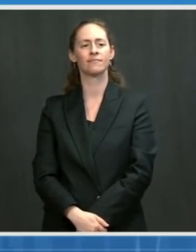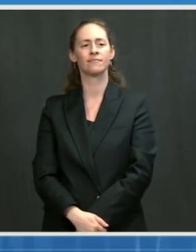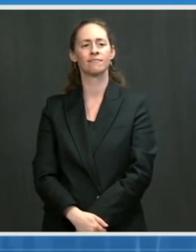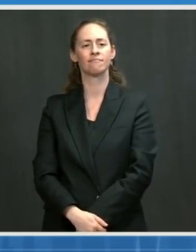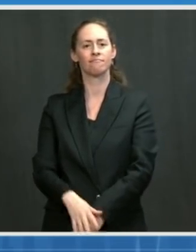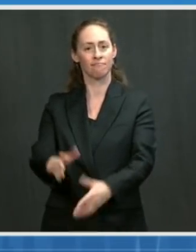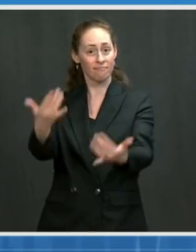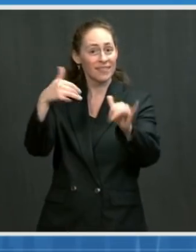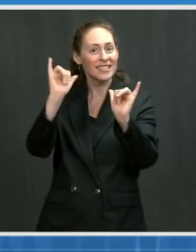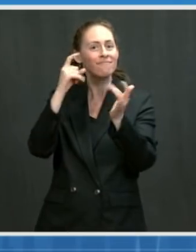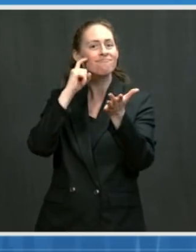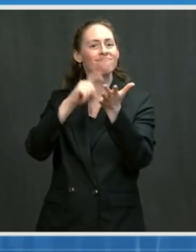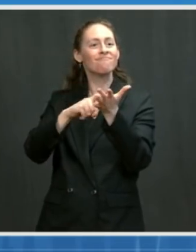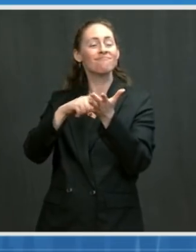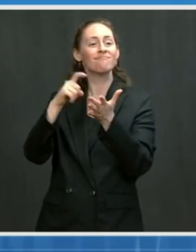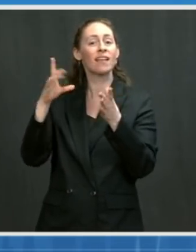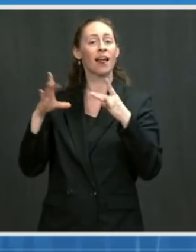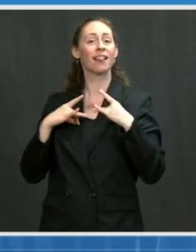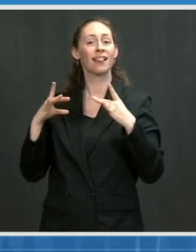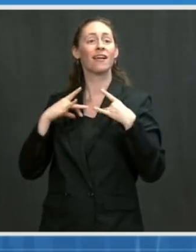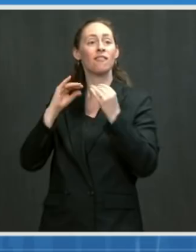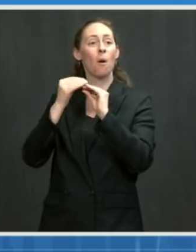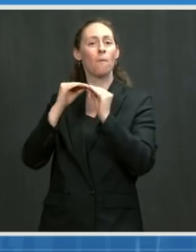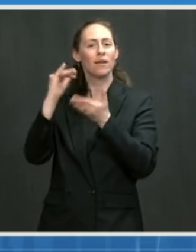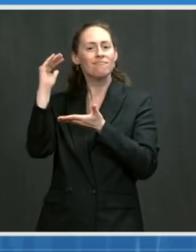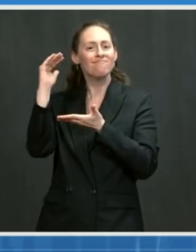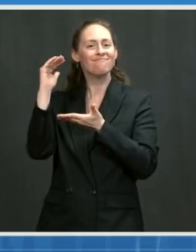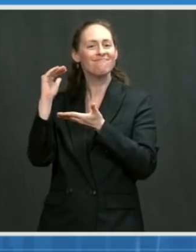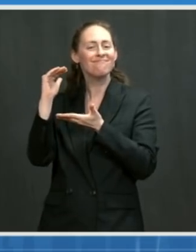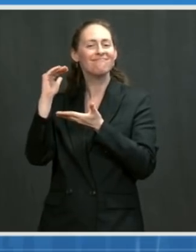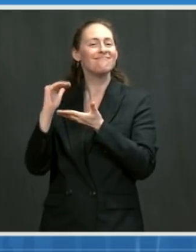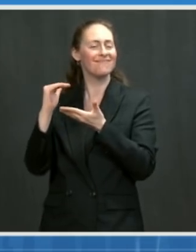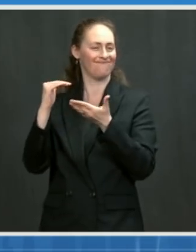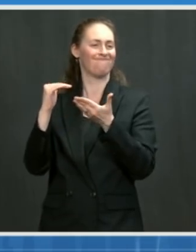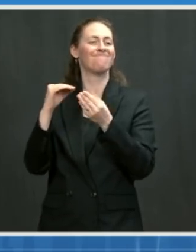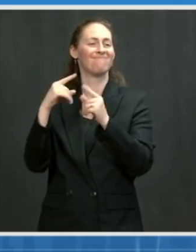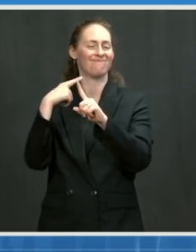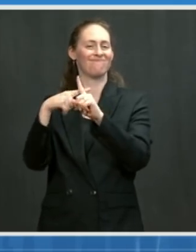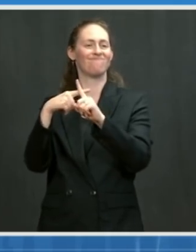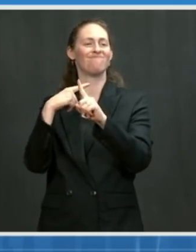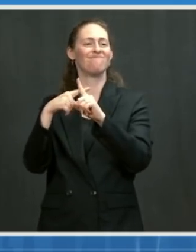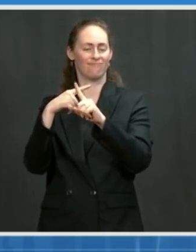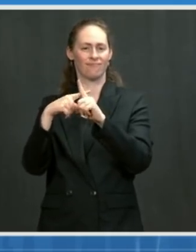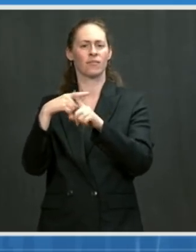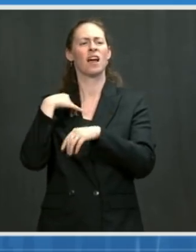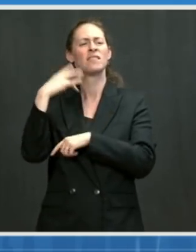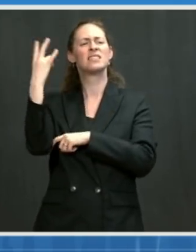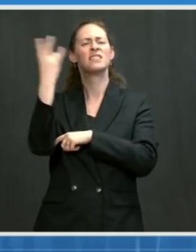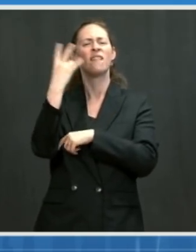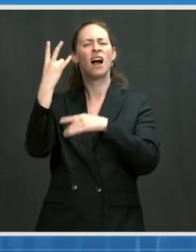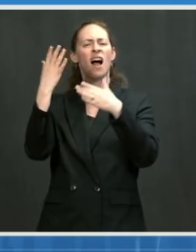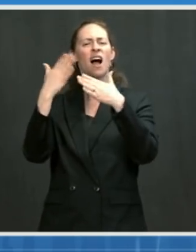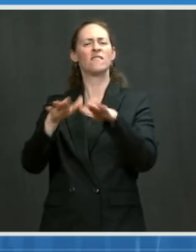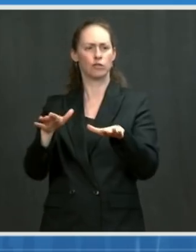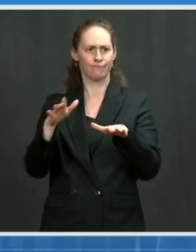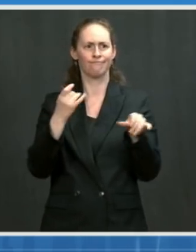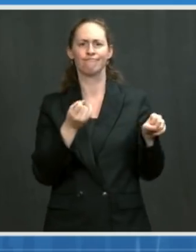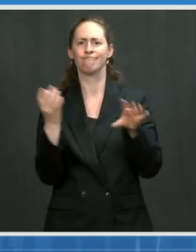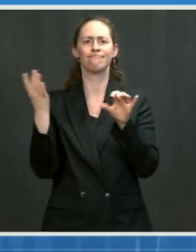THE PRIOR 7-DAY AVERAGE AND EVERY DAY WITH DAILY CASE US